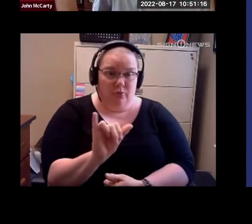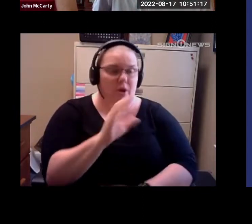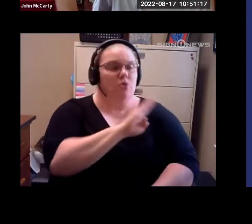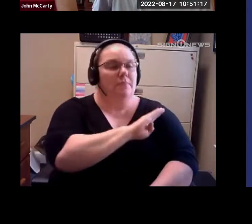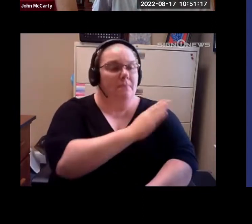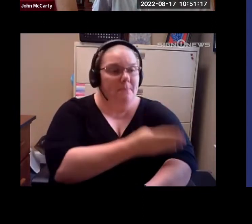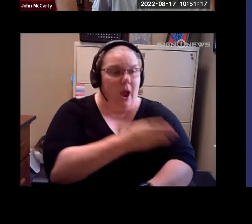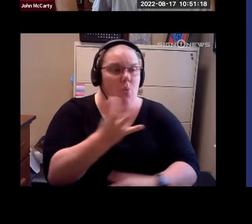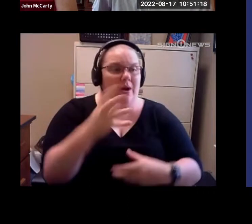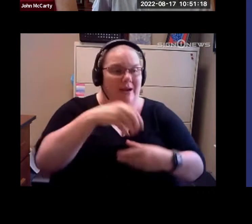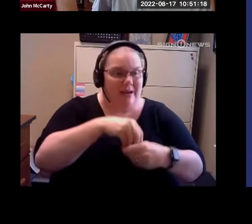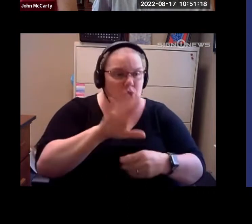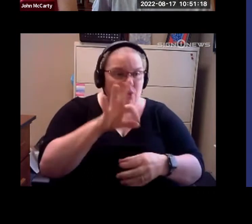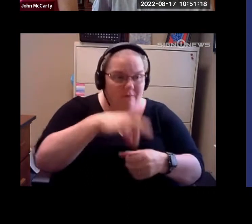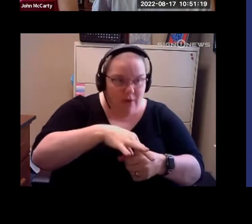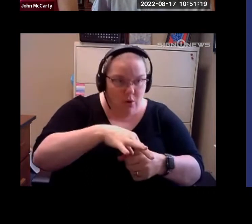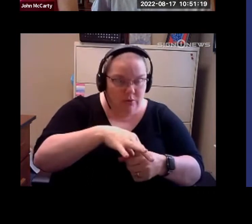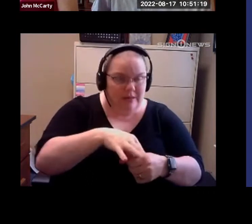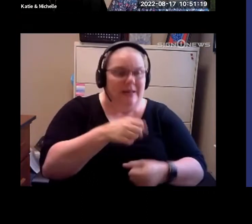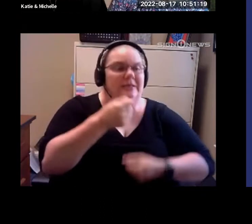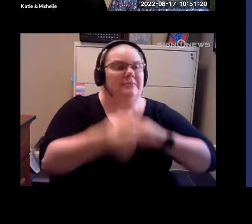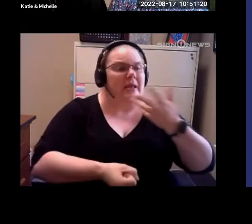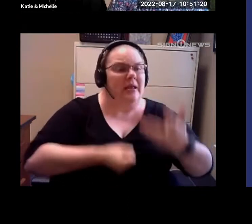speak out be heard amen John